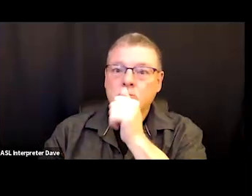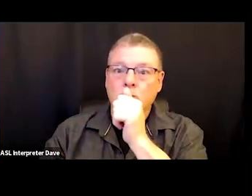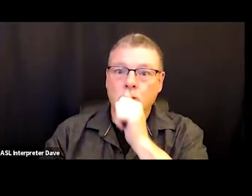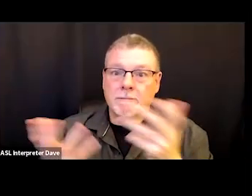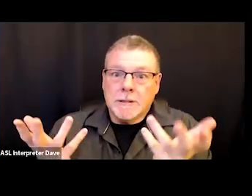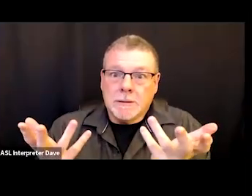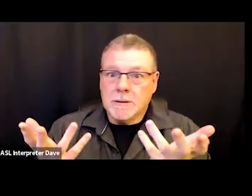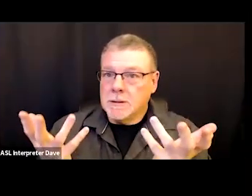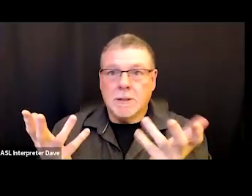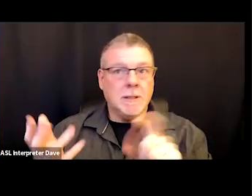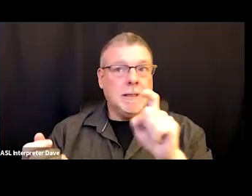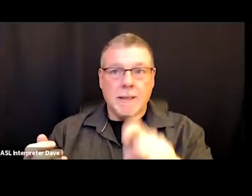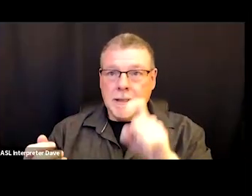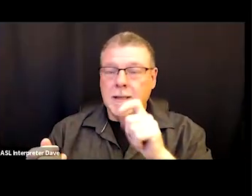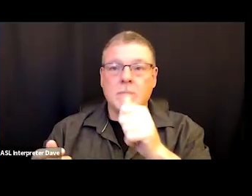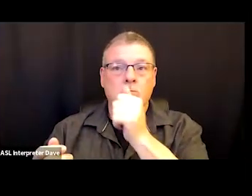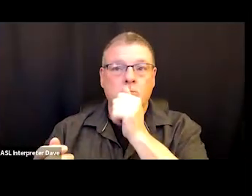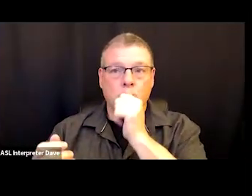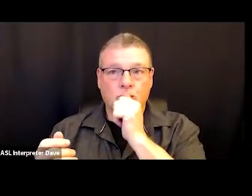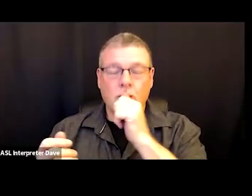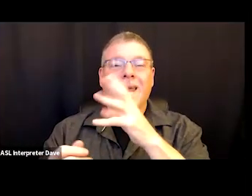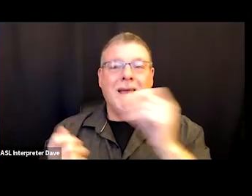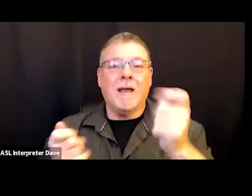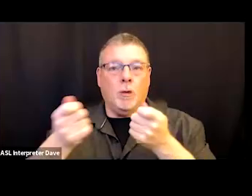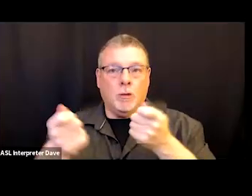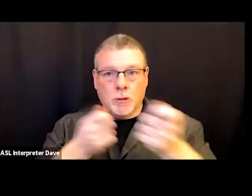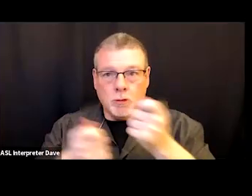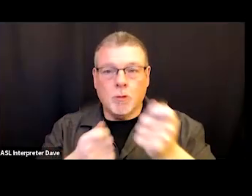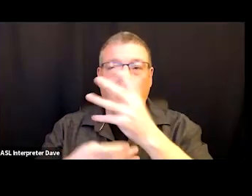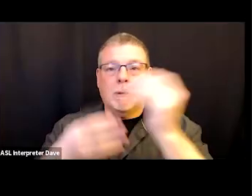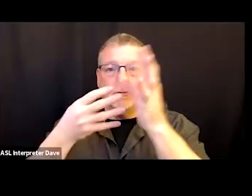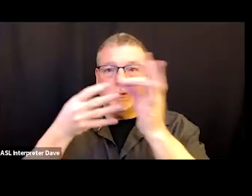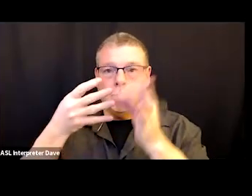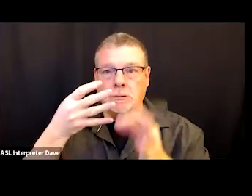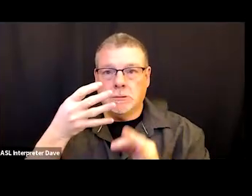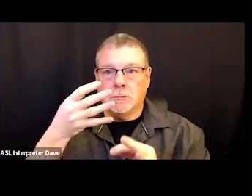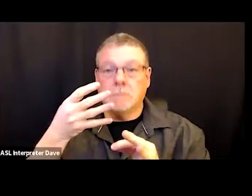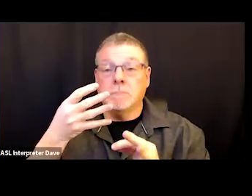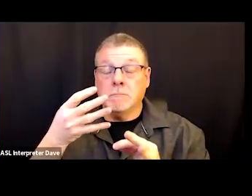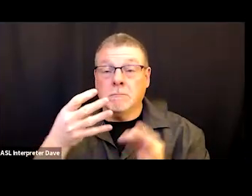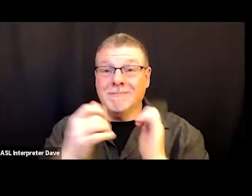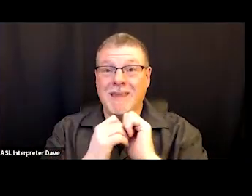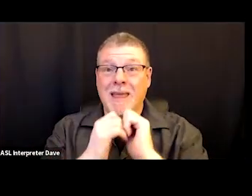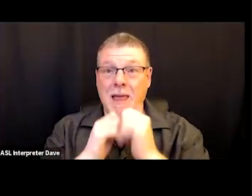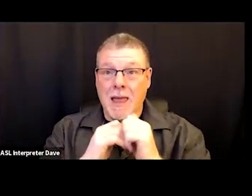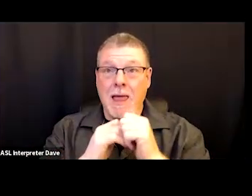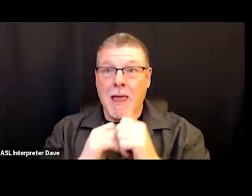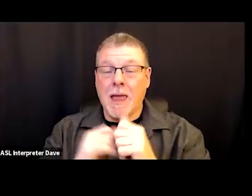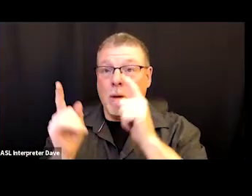They need privacy, and they need control and choice as to what occurs with their body.